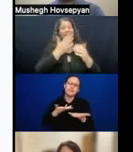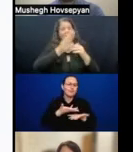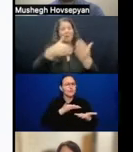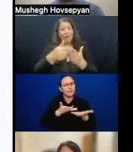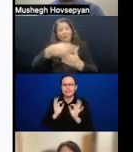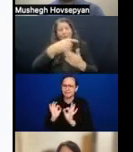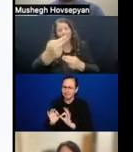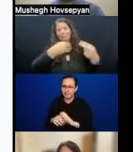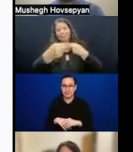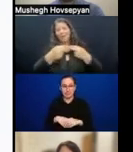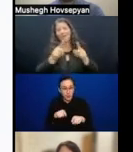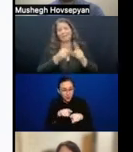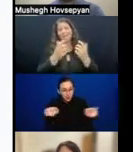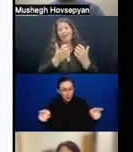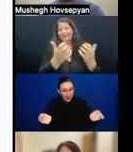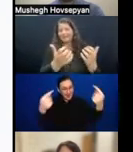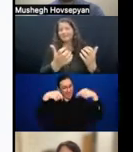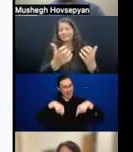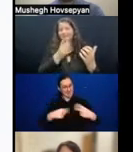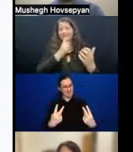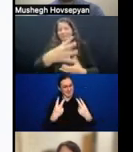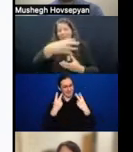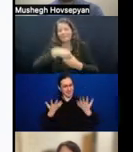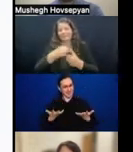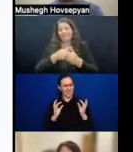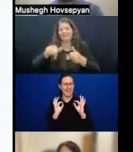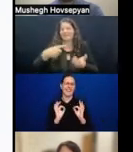participating with us. Before we dive in, one of the things I always